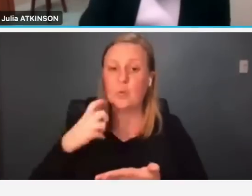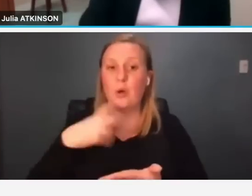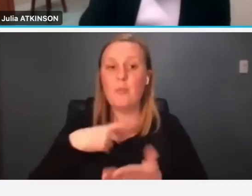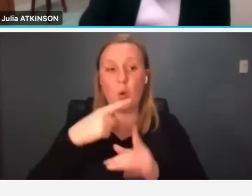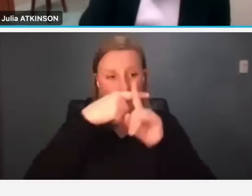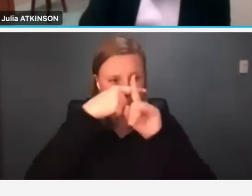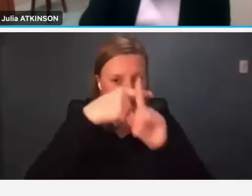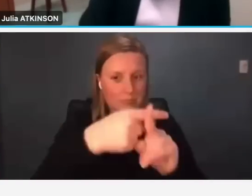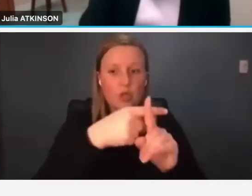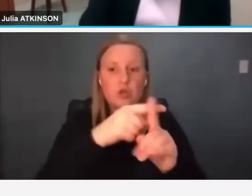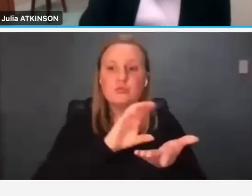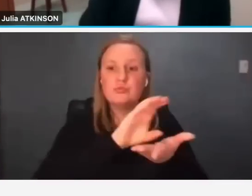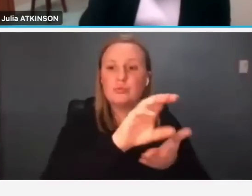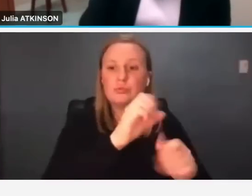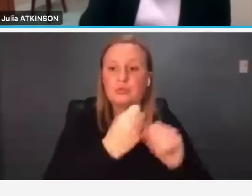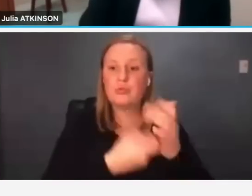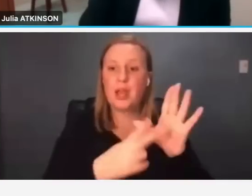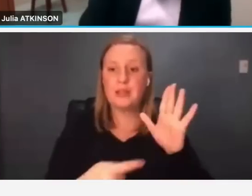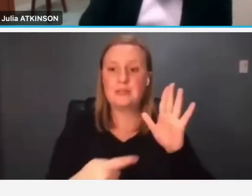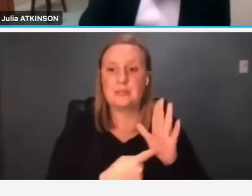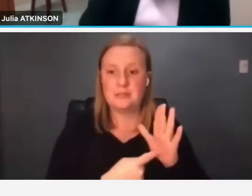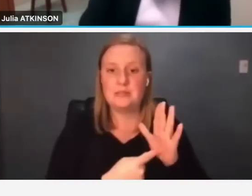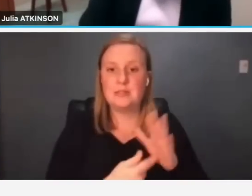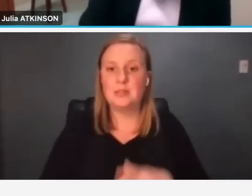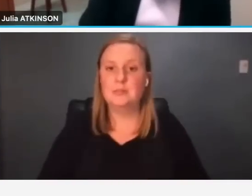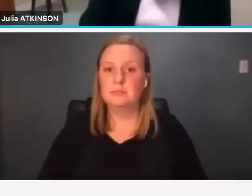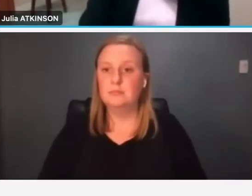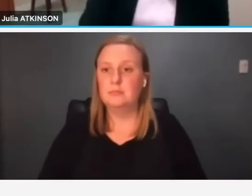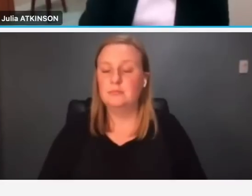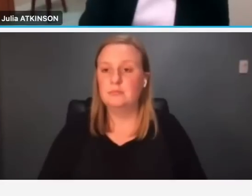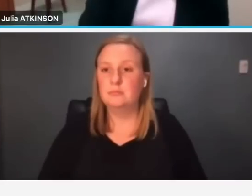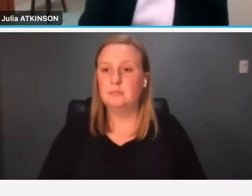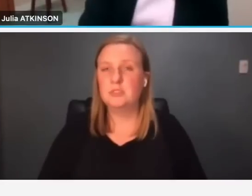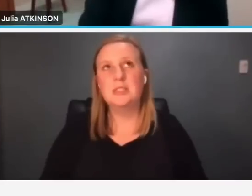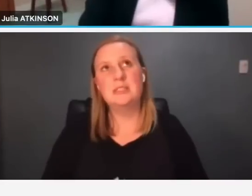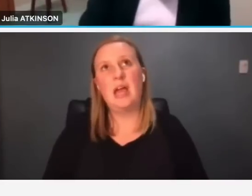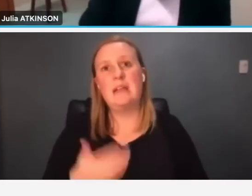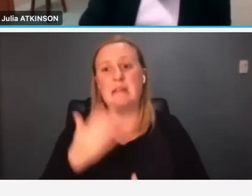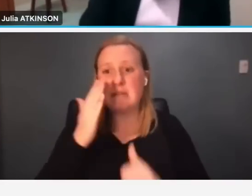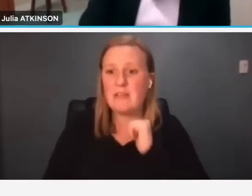That's kind of what we're looking at. I wouldn't go never say never on never using block